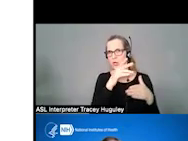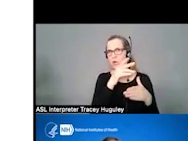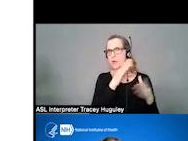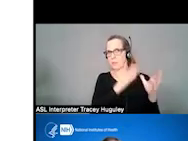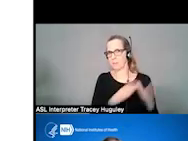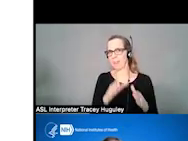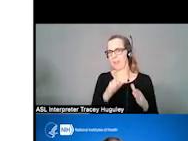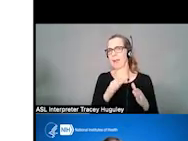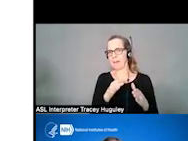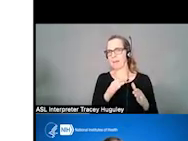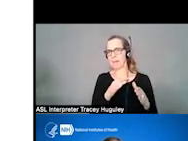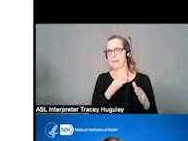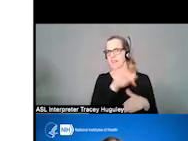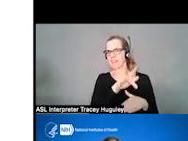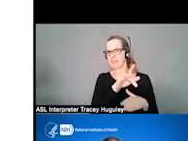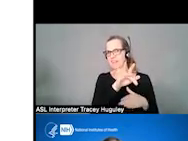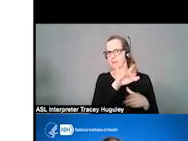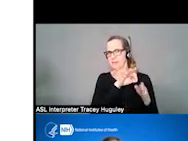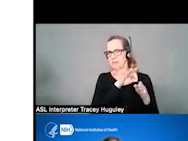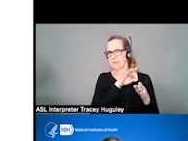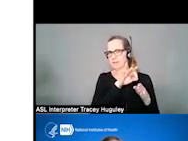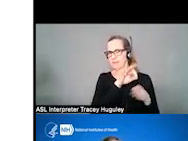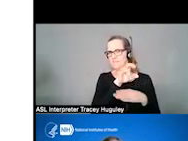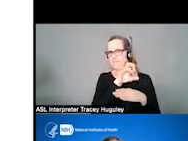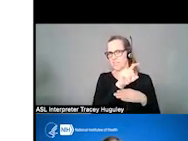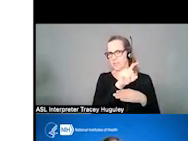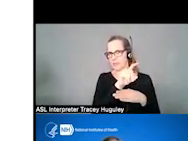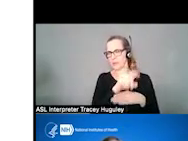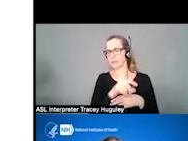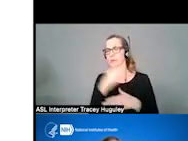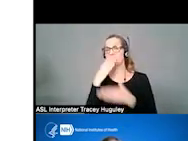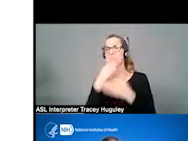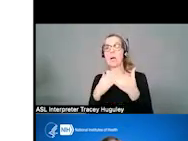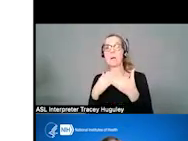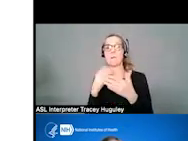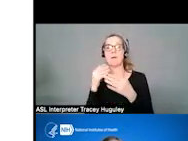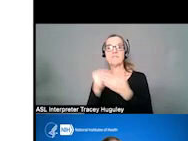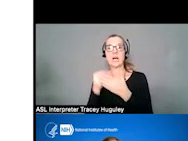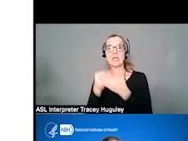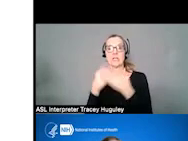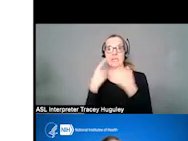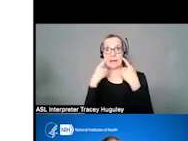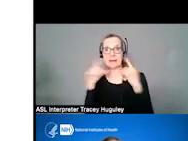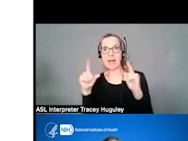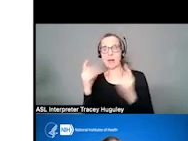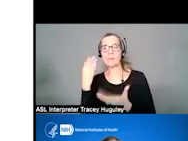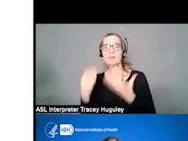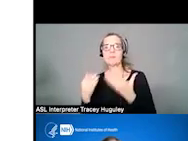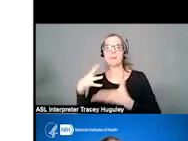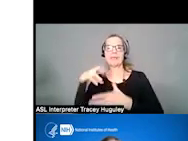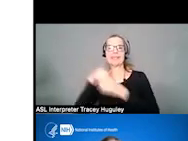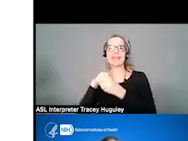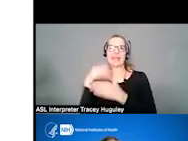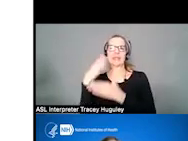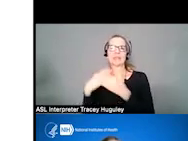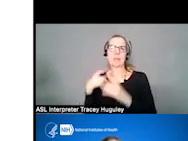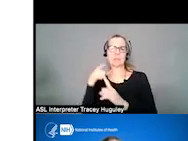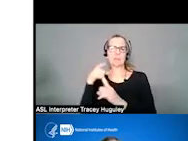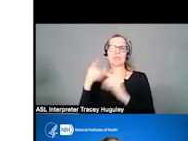In addition to those NIH-wide policies, certain funding opportunity announcements might contain specific instructions on specific types